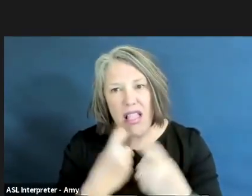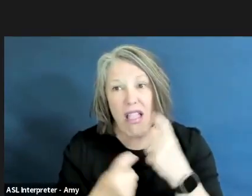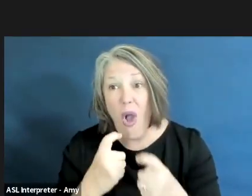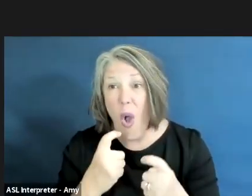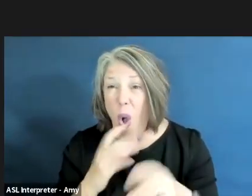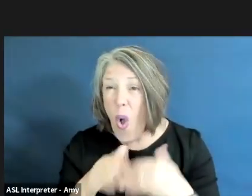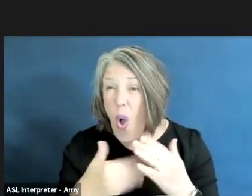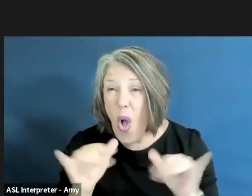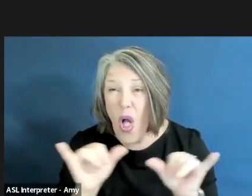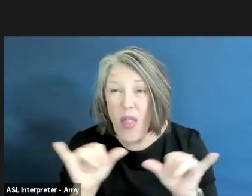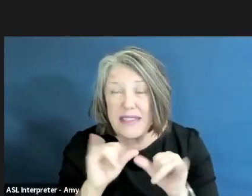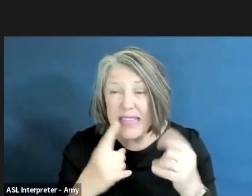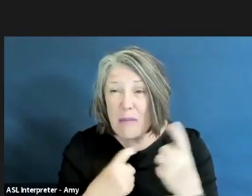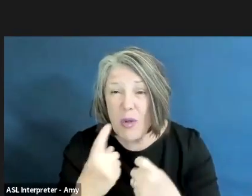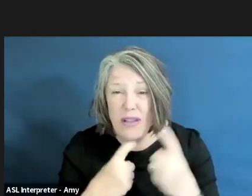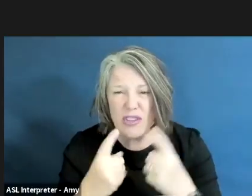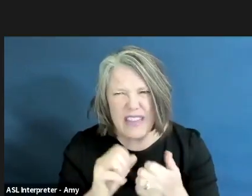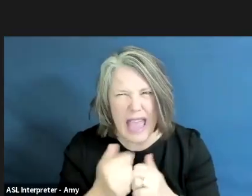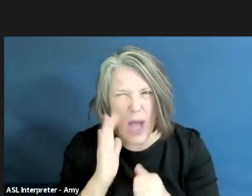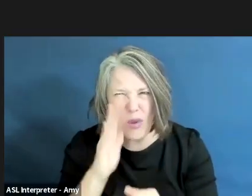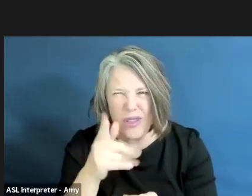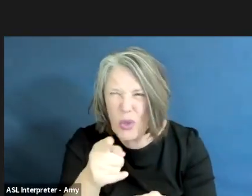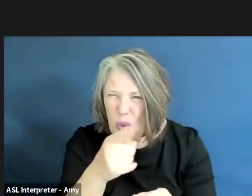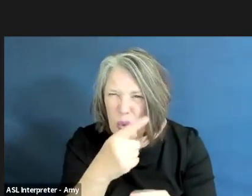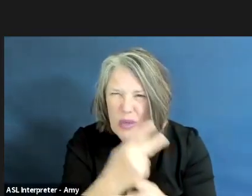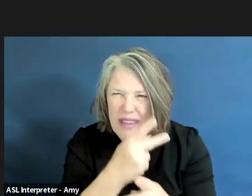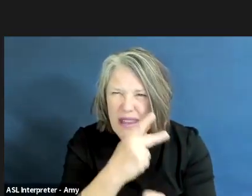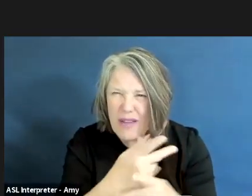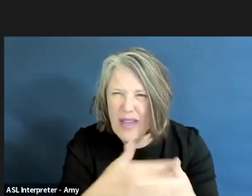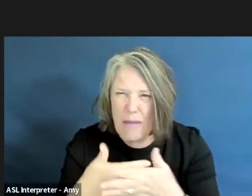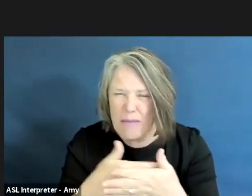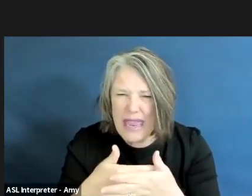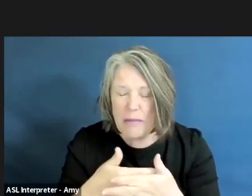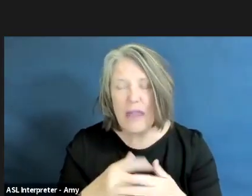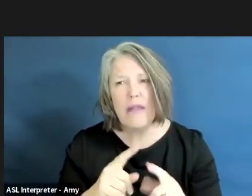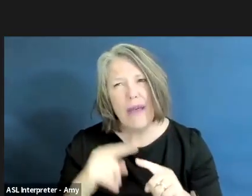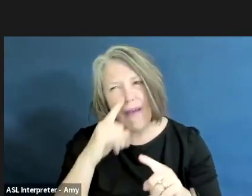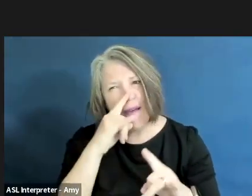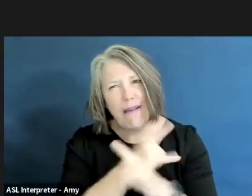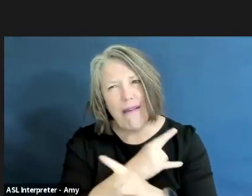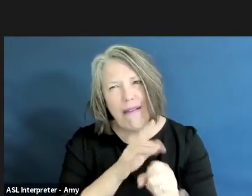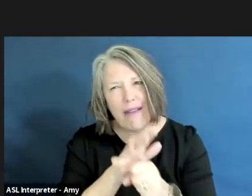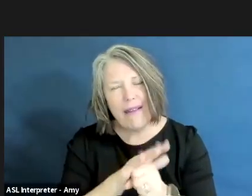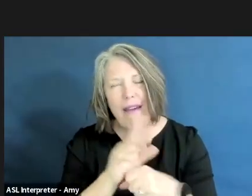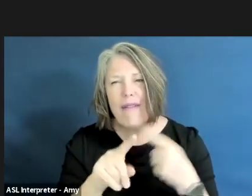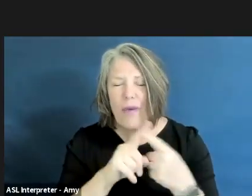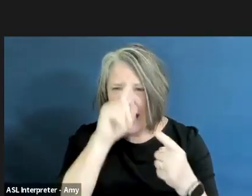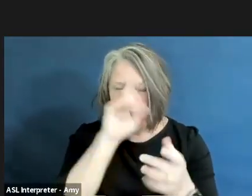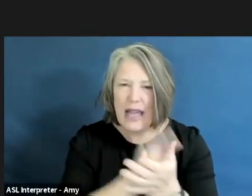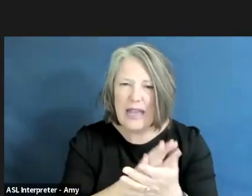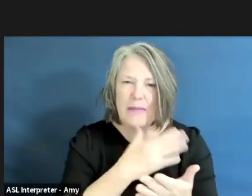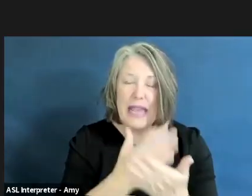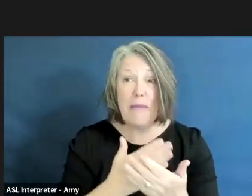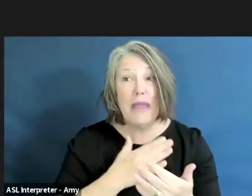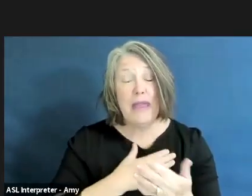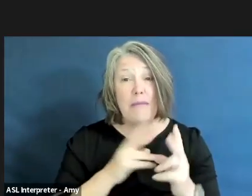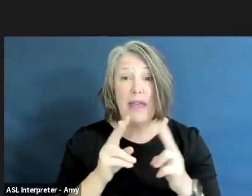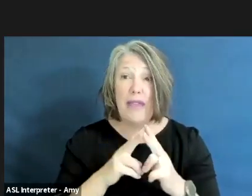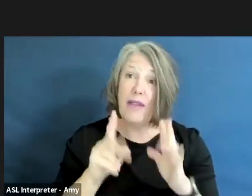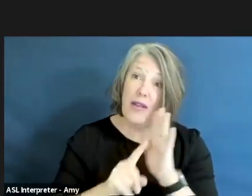You? But funny enough, when my husband came in, my able bodied, very tall firefighting